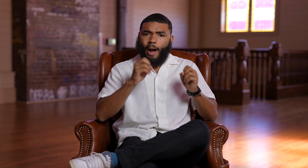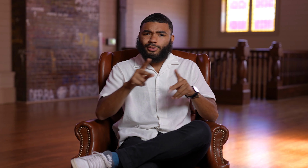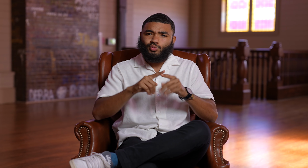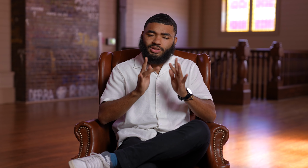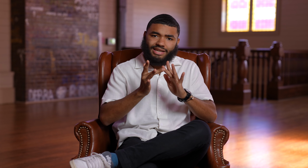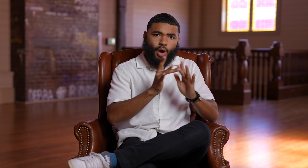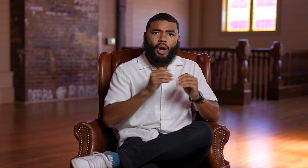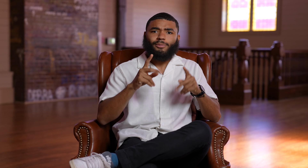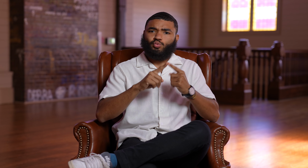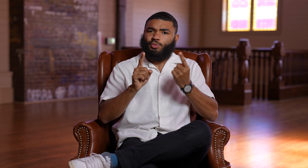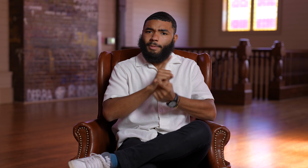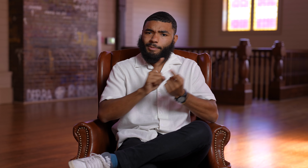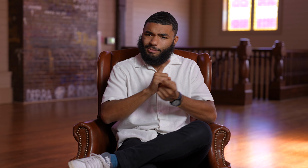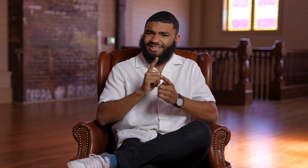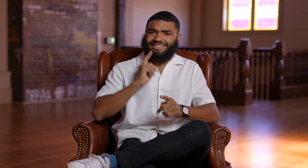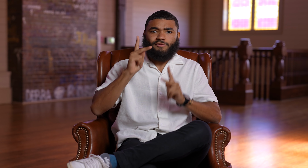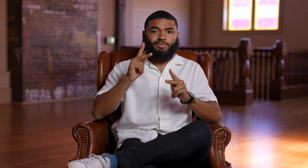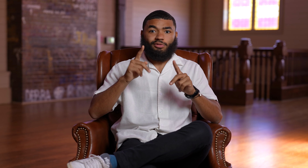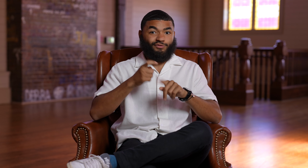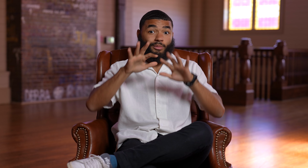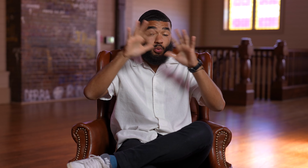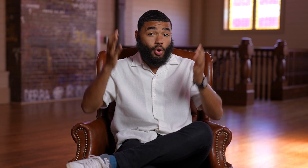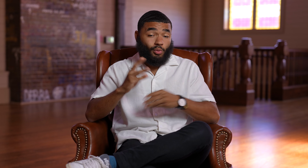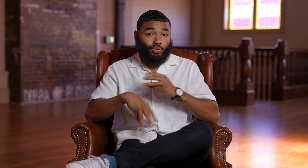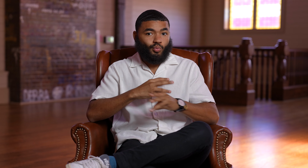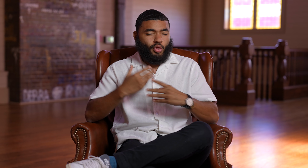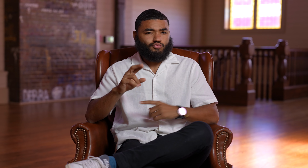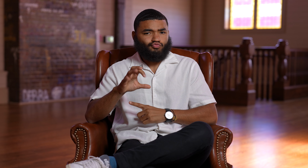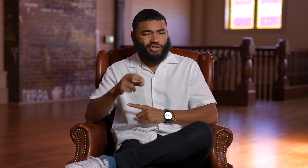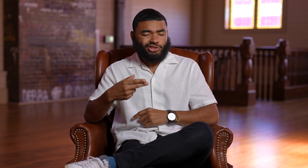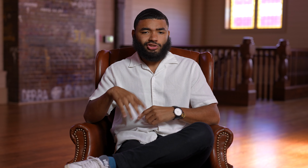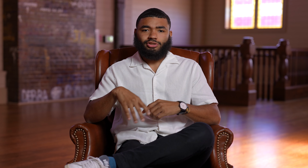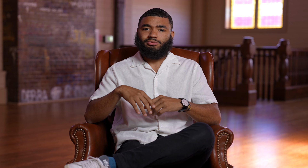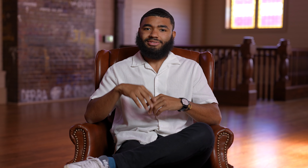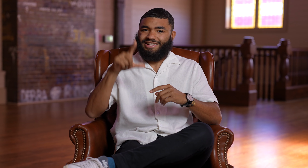Granted me networking opportunities with Deaf people all over the world.